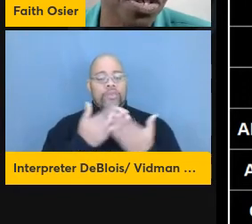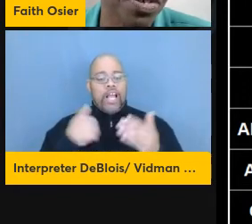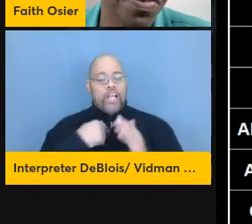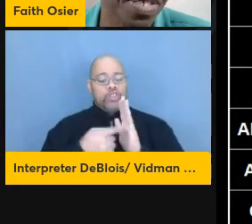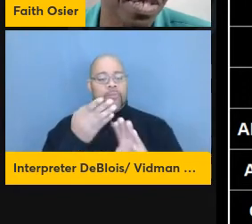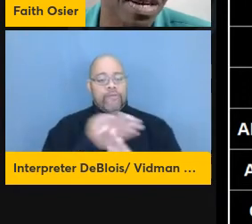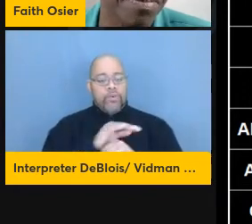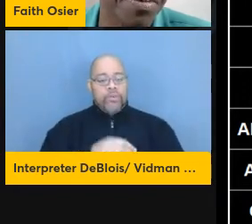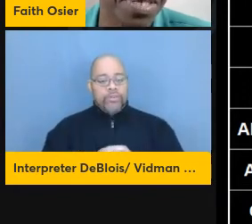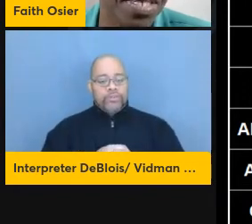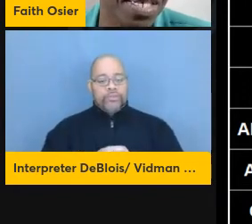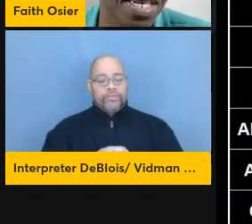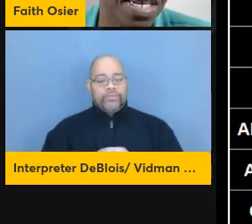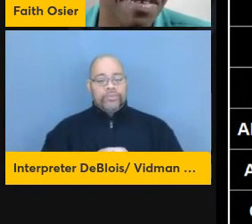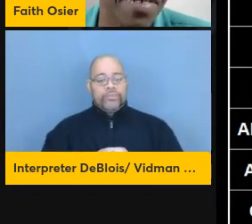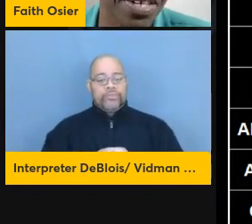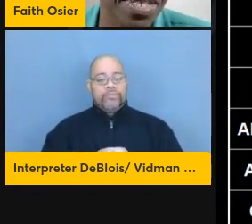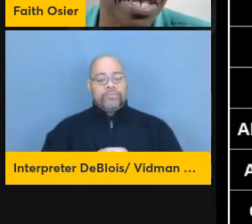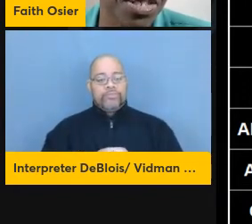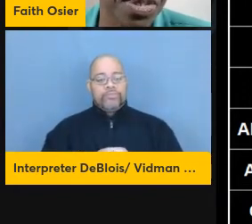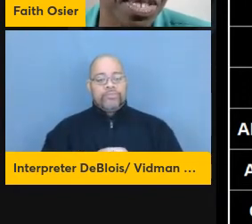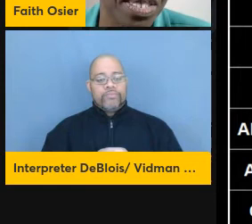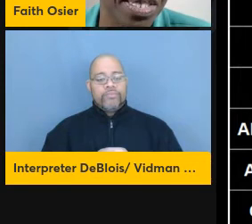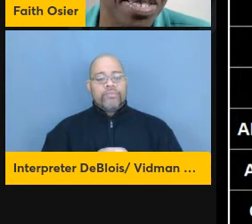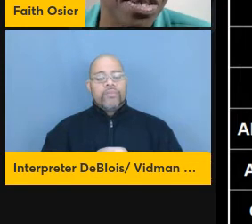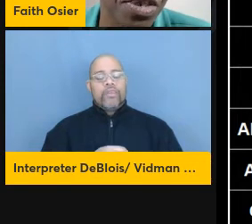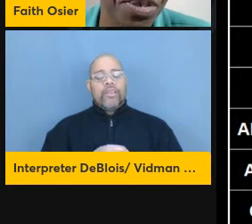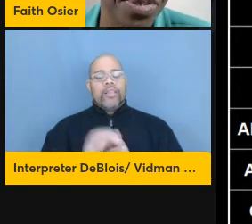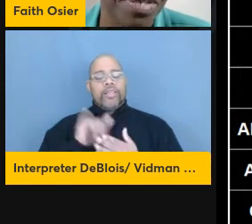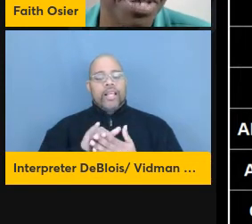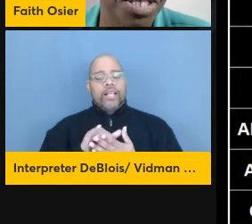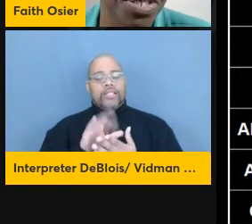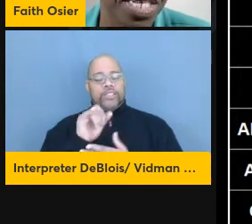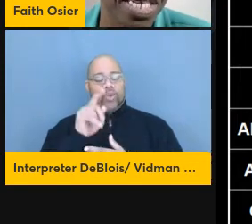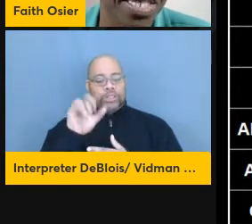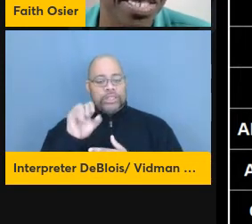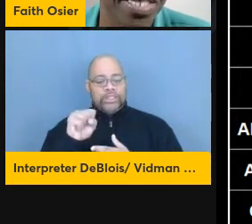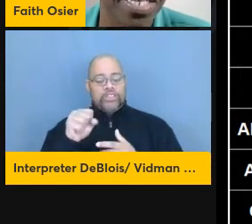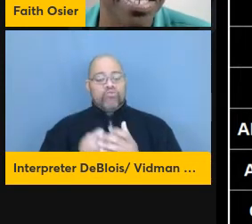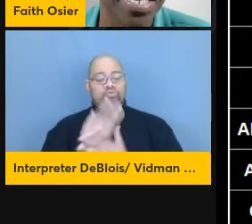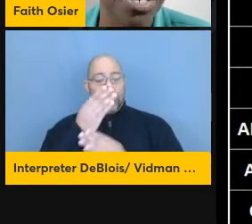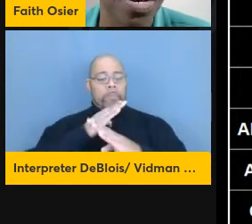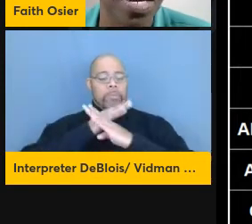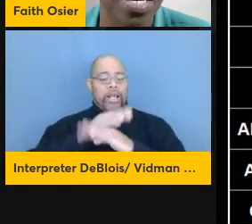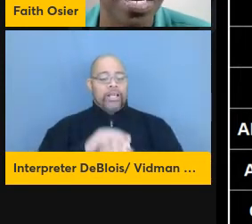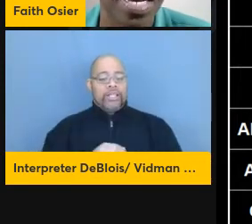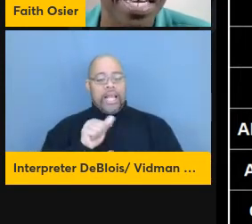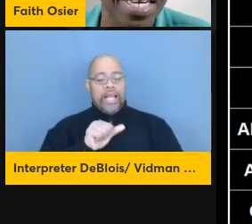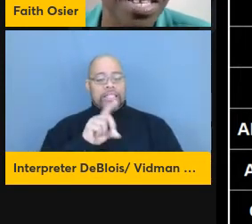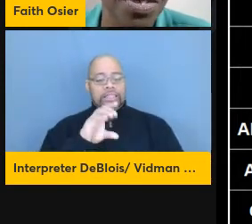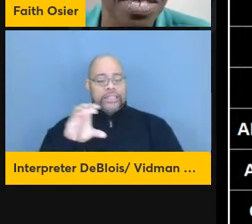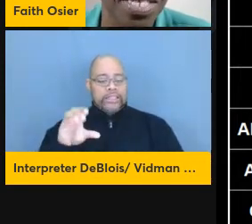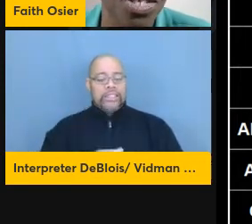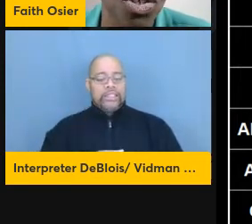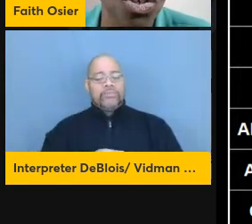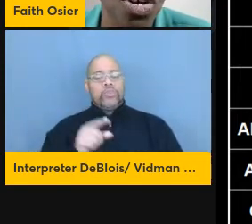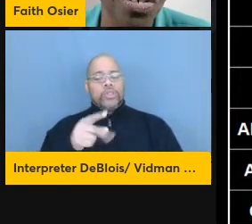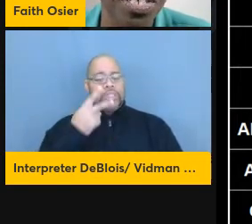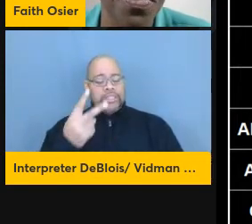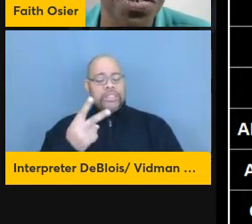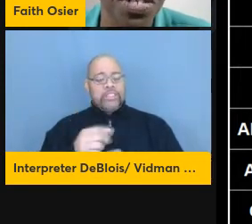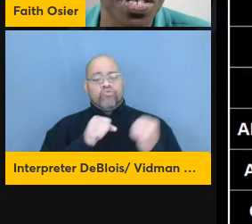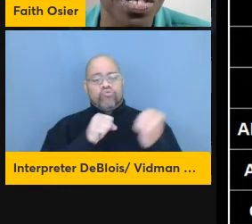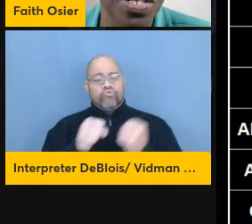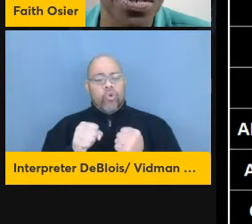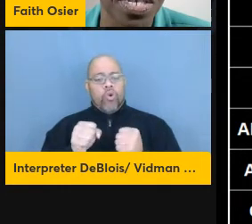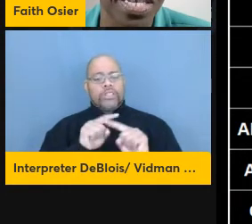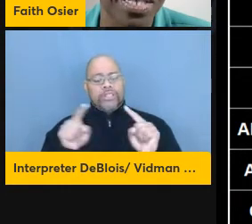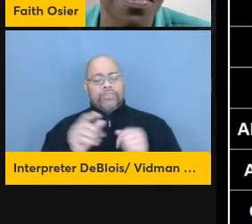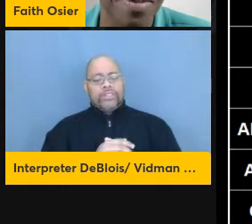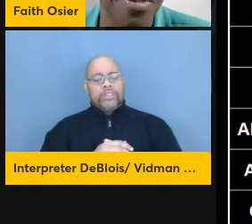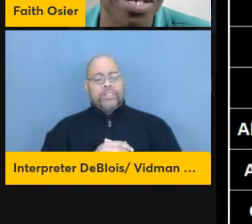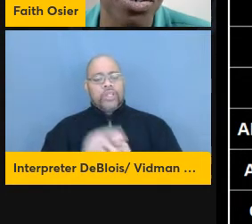neutrophils complement, phagocytosis, growth, inhibition, ADCC, etc. Again, you see strong differences looking at the February